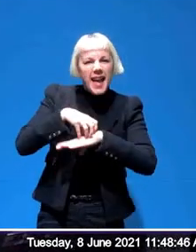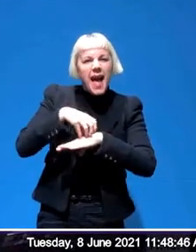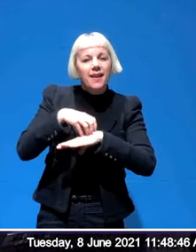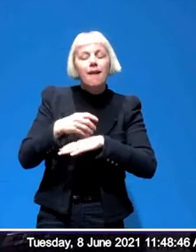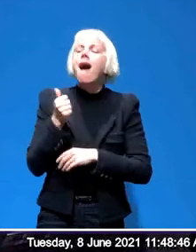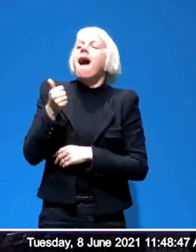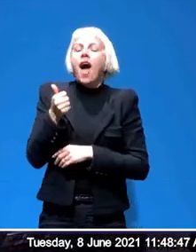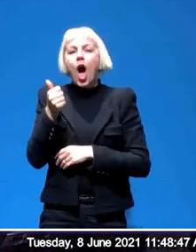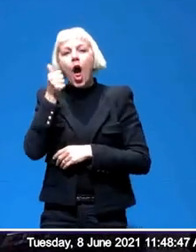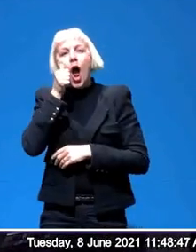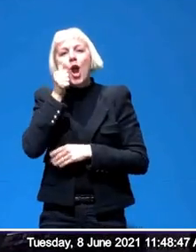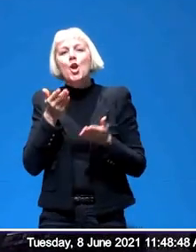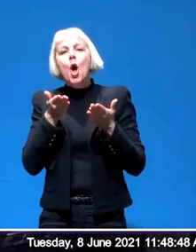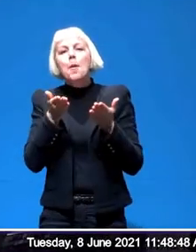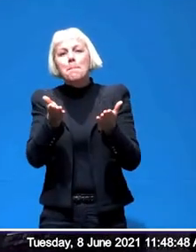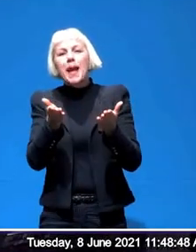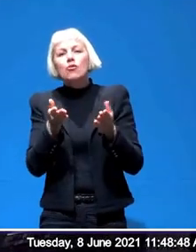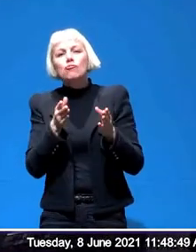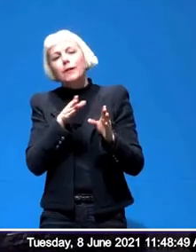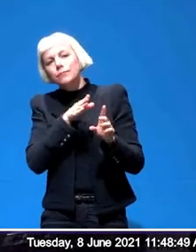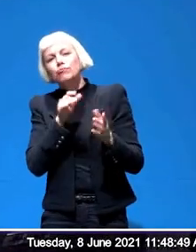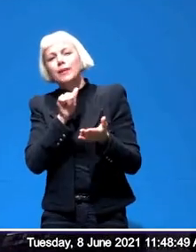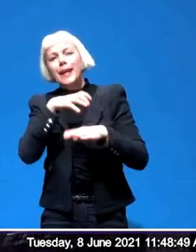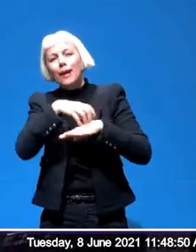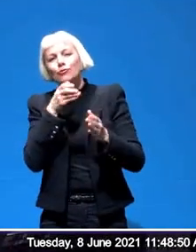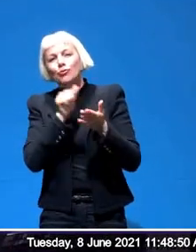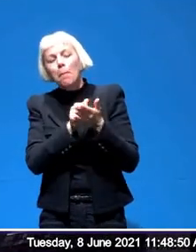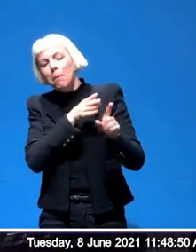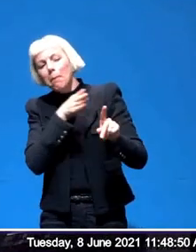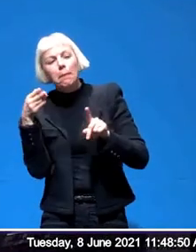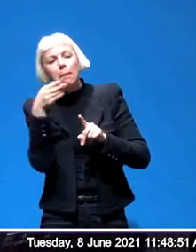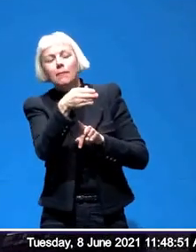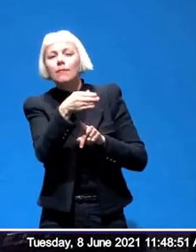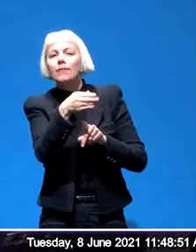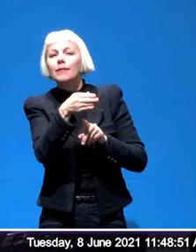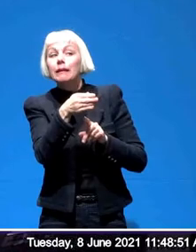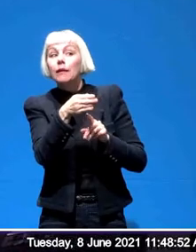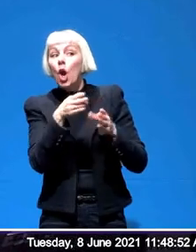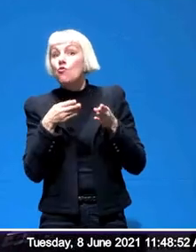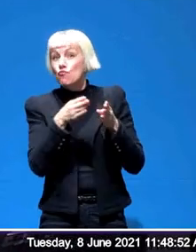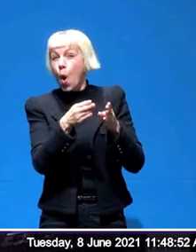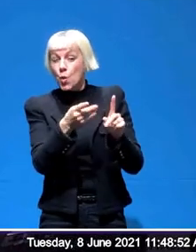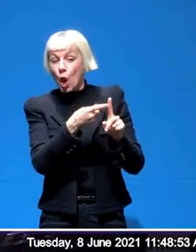We knew there was a 24-hour bakery and we turned down the road that went past N Street.